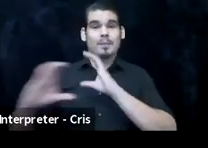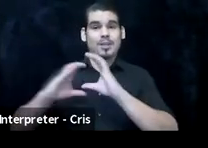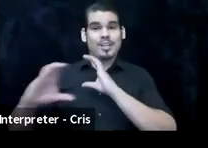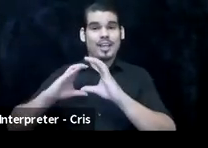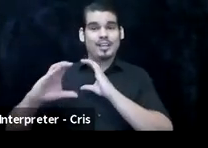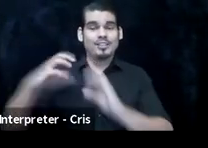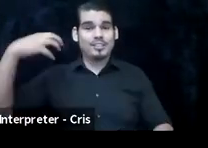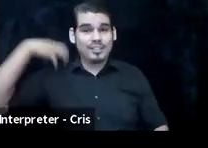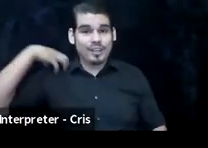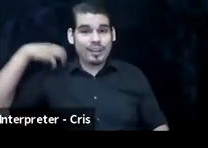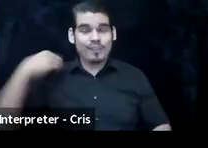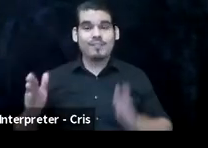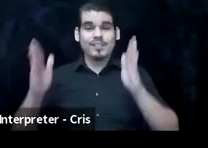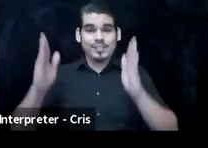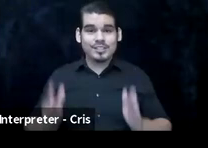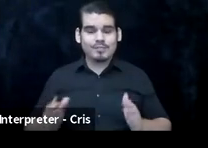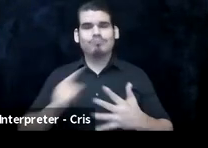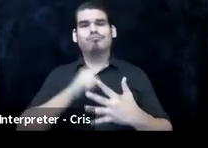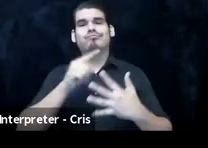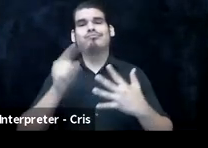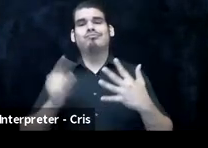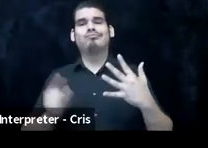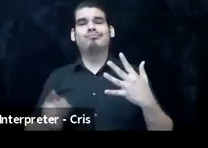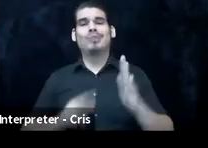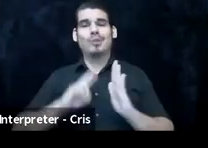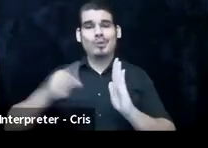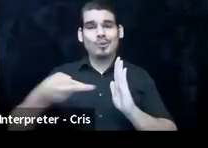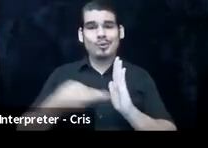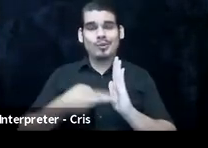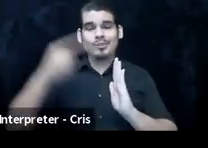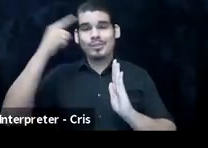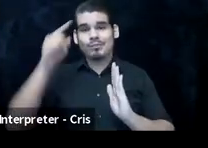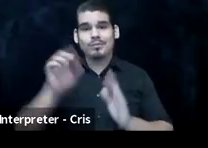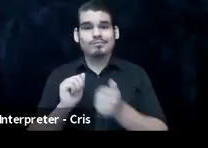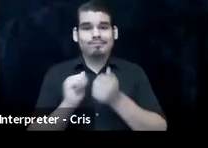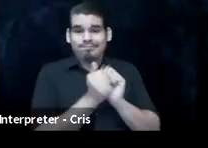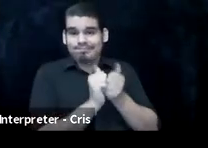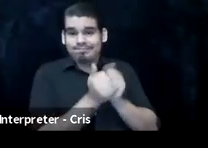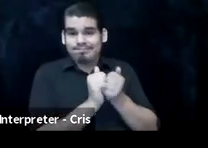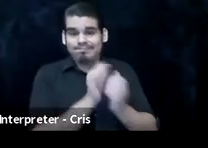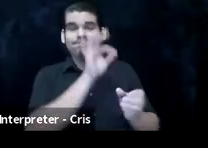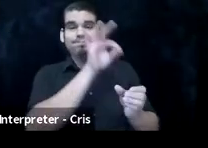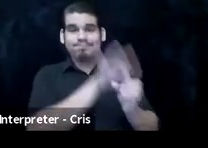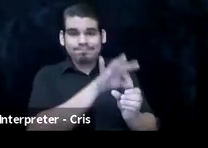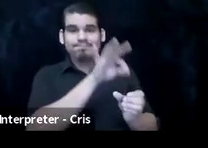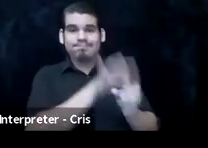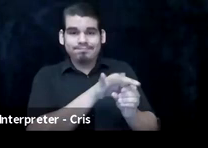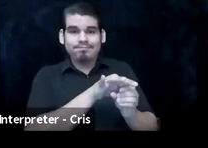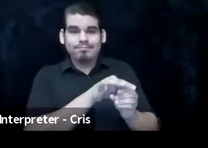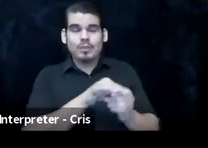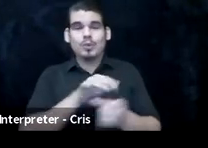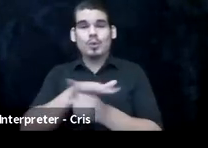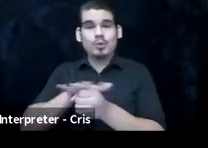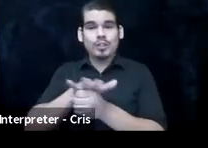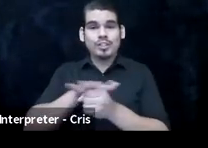Katherine Squire: election and and for all students who are interested to to run for those, so there is going to be a regional elections a webinar happening.